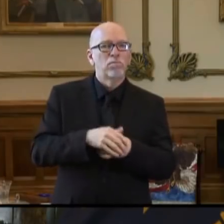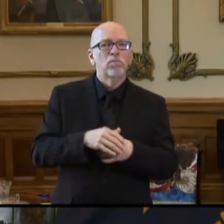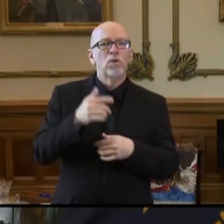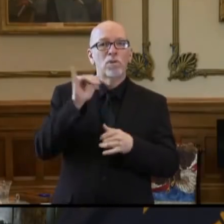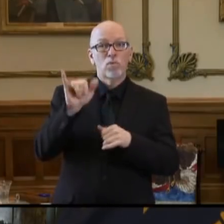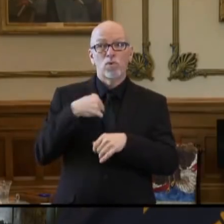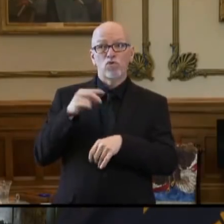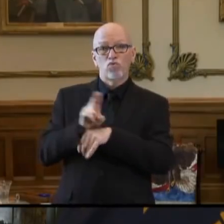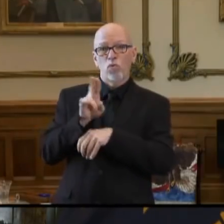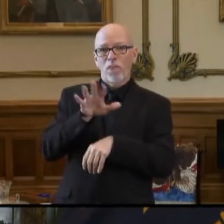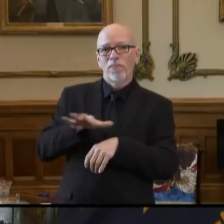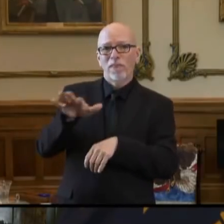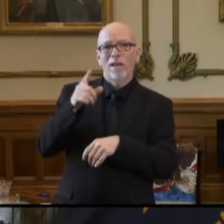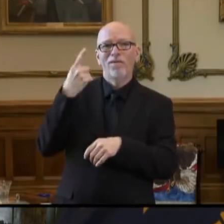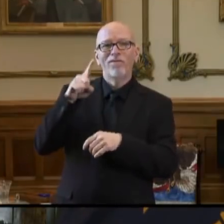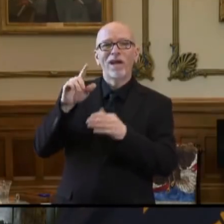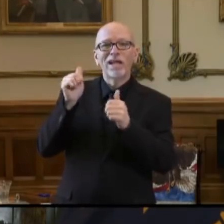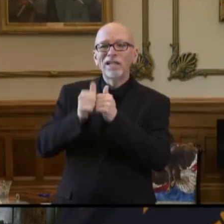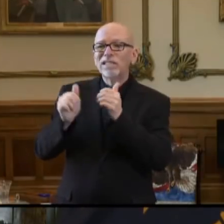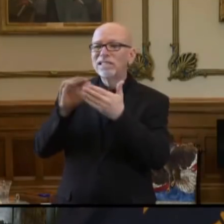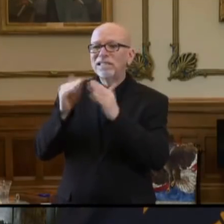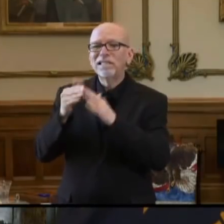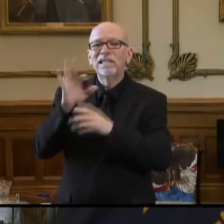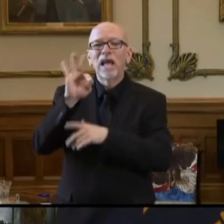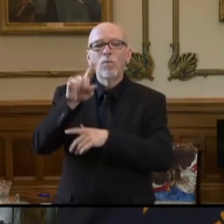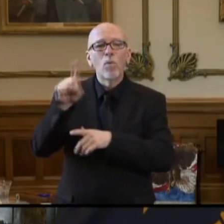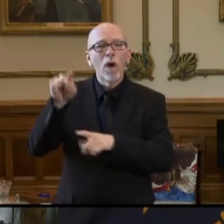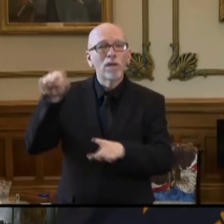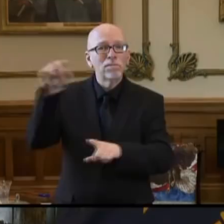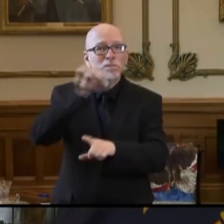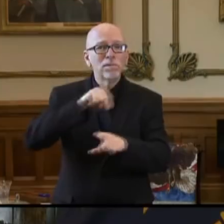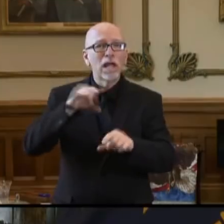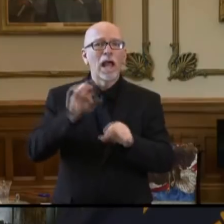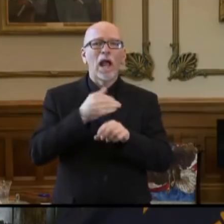MILLION CALLS PER YEAR ACROSS OUR STATE. WE'VE MOBILIZED THIS